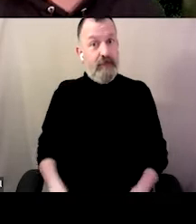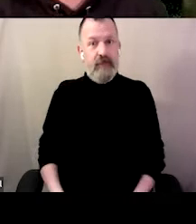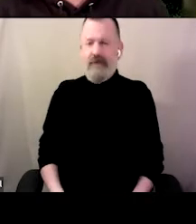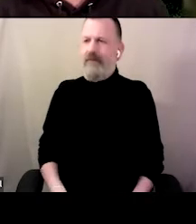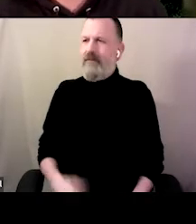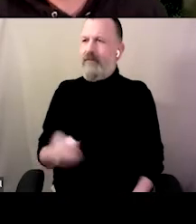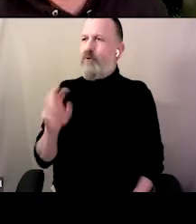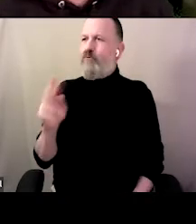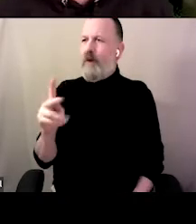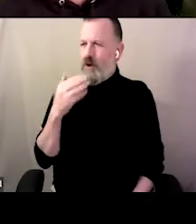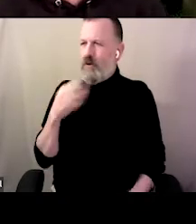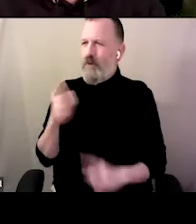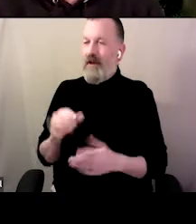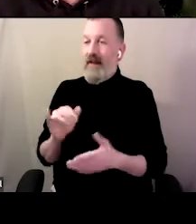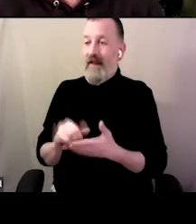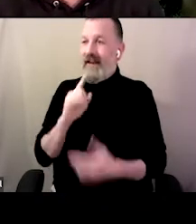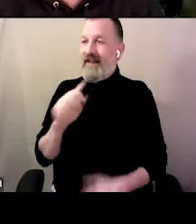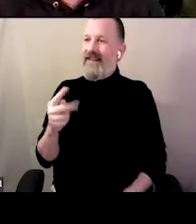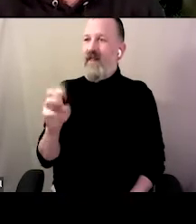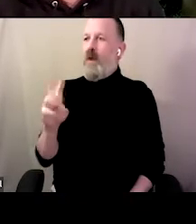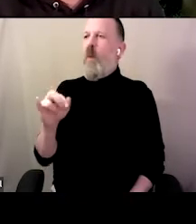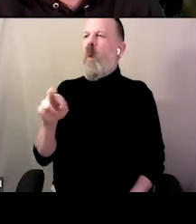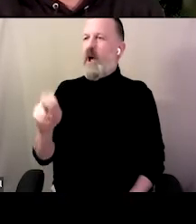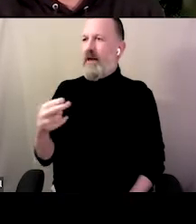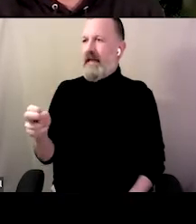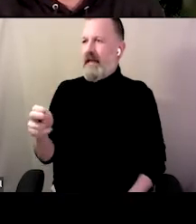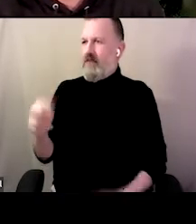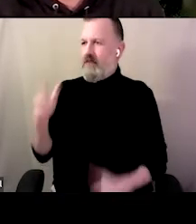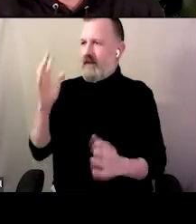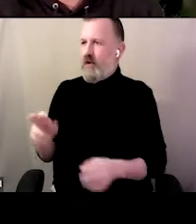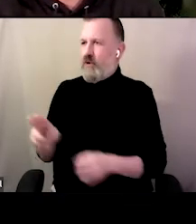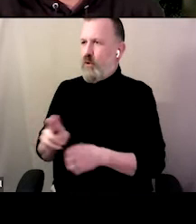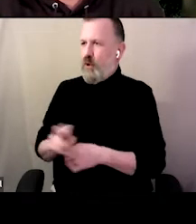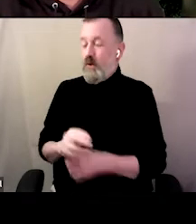Rick Mislan: Wire, if you will, that he chooses to use. Yeah, yeah, whether he has an audience for it or not.